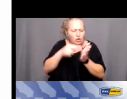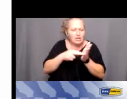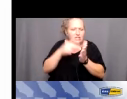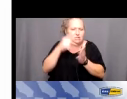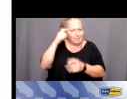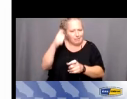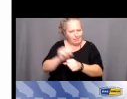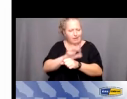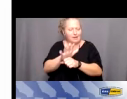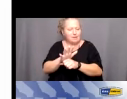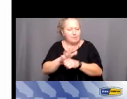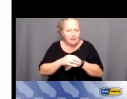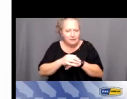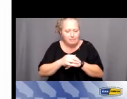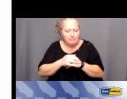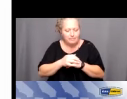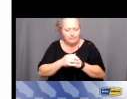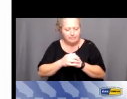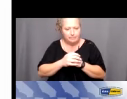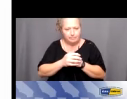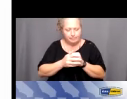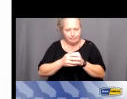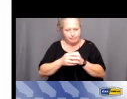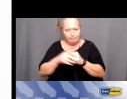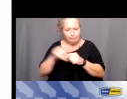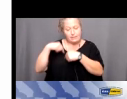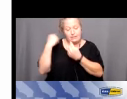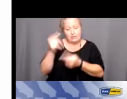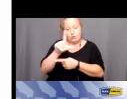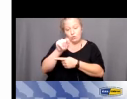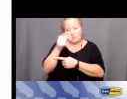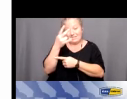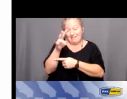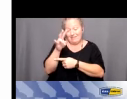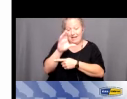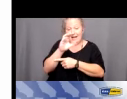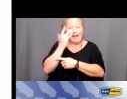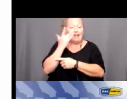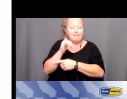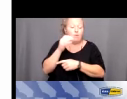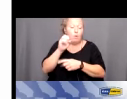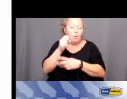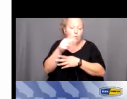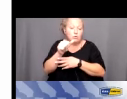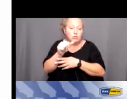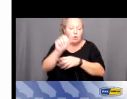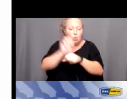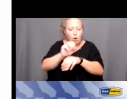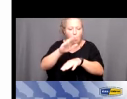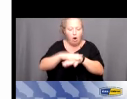Since 2017 cal OSHA has been working on a draft indoor heat regulation.